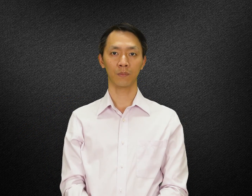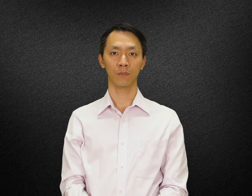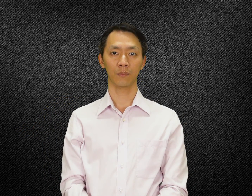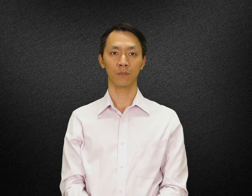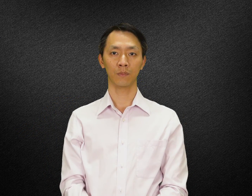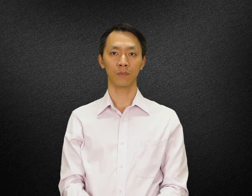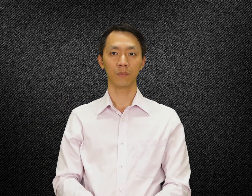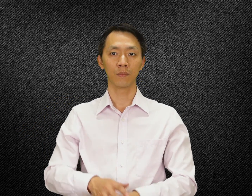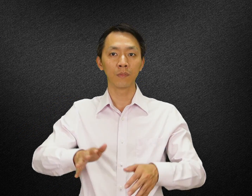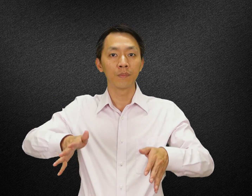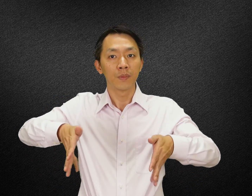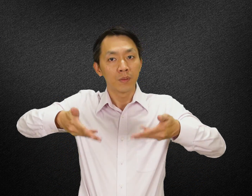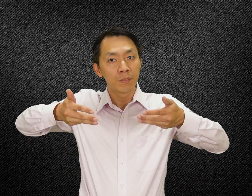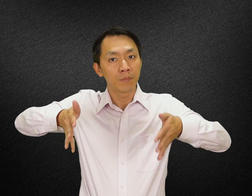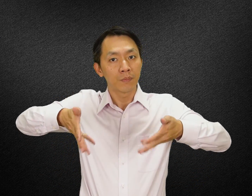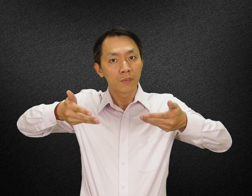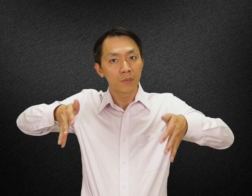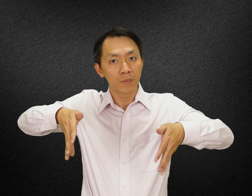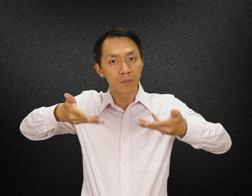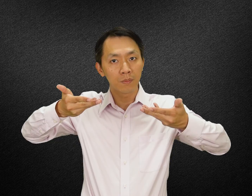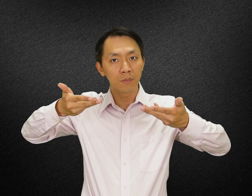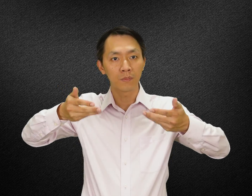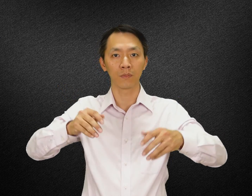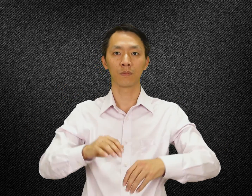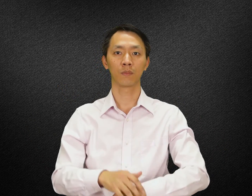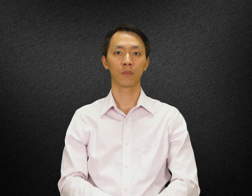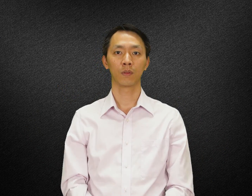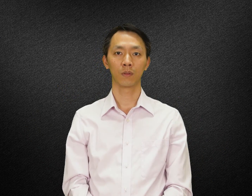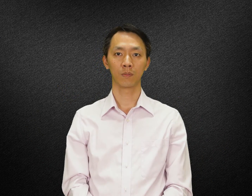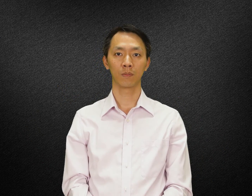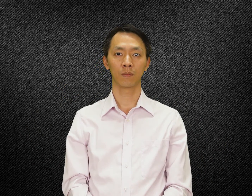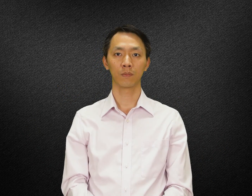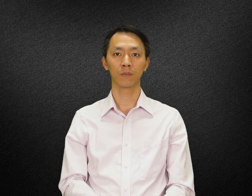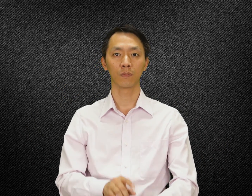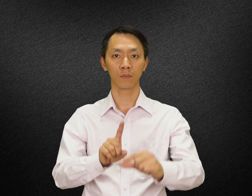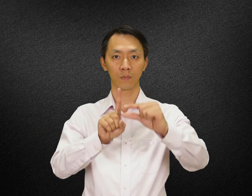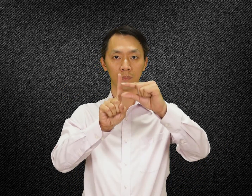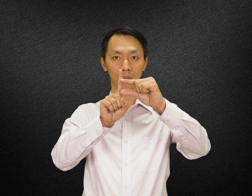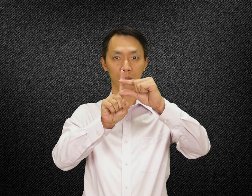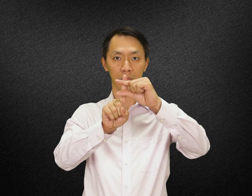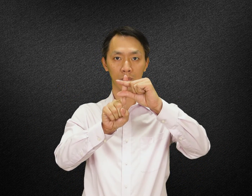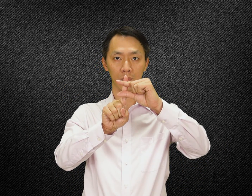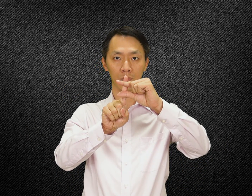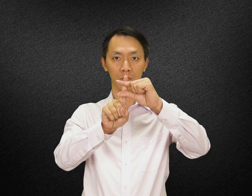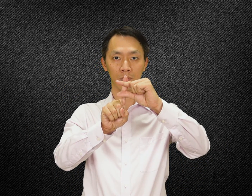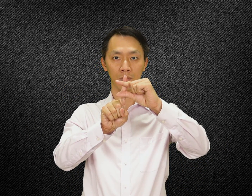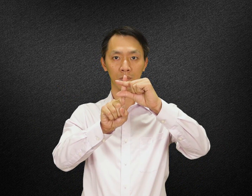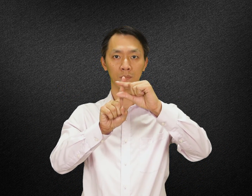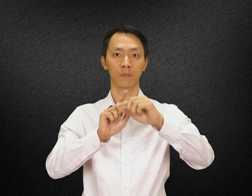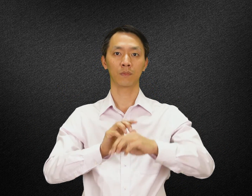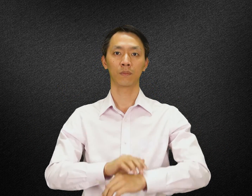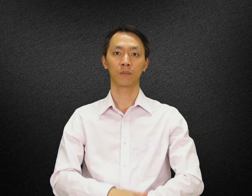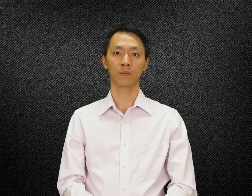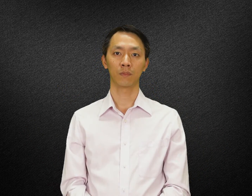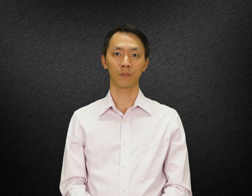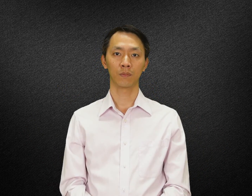light (wight) / mild (degree) middle / intermediate